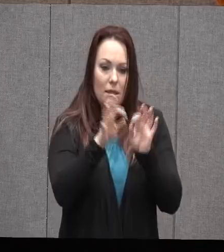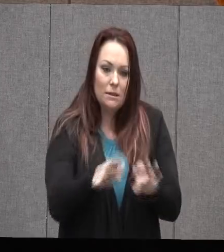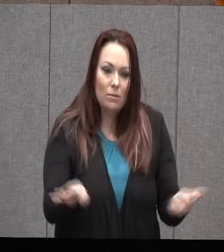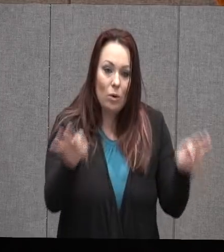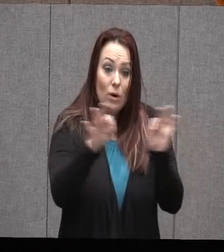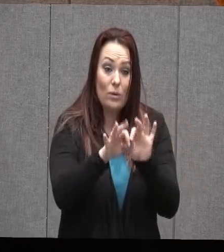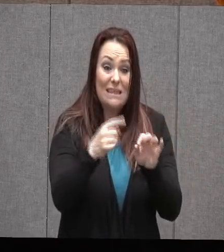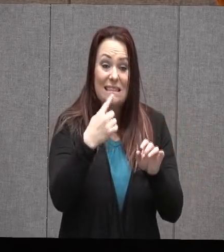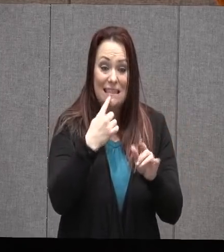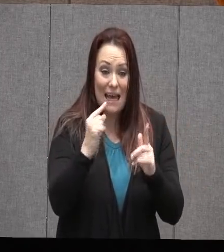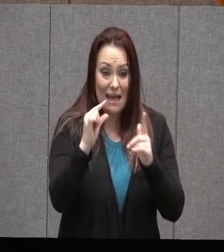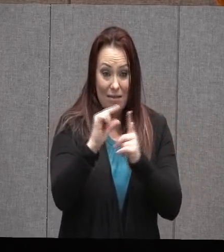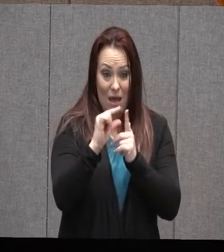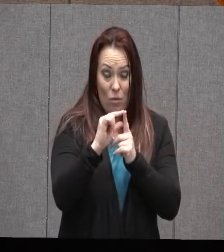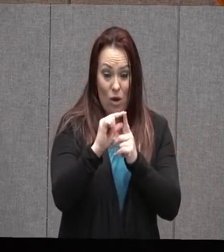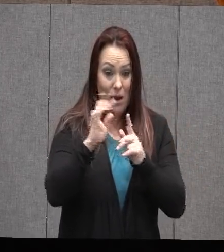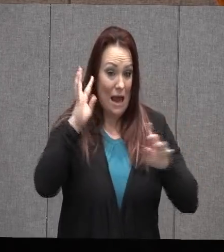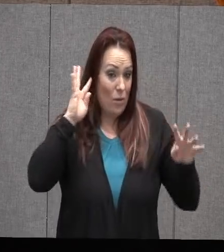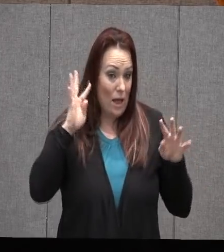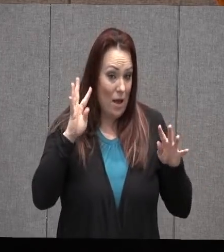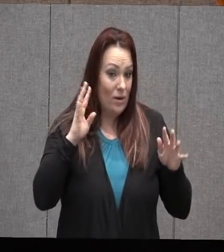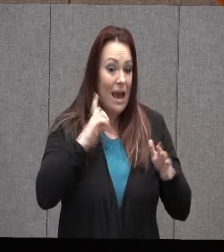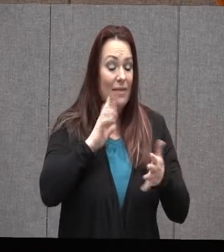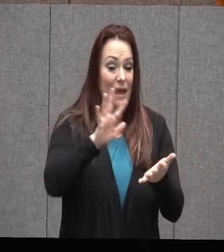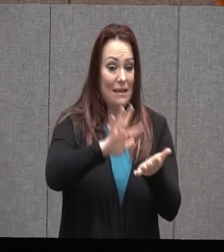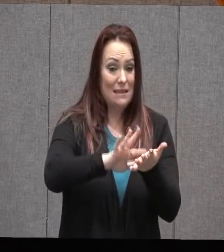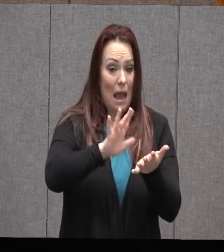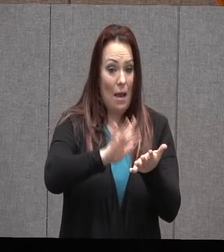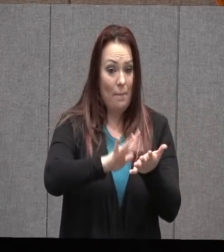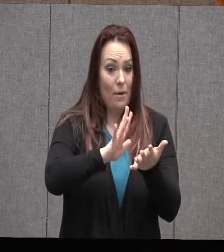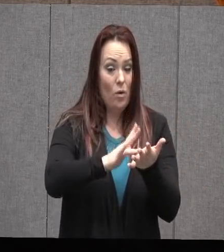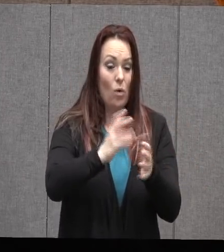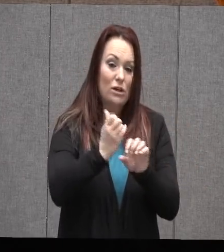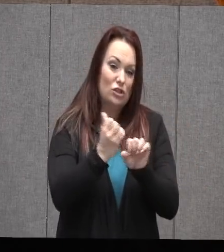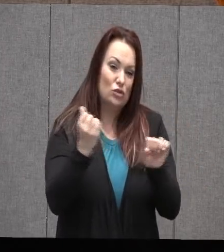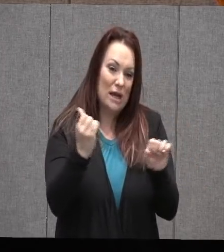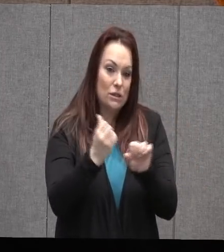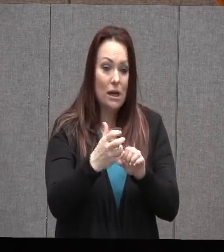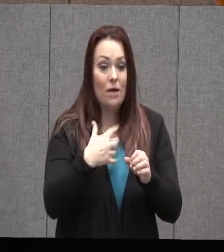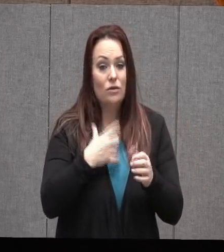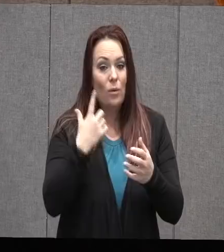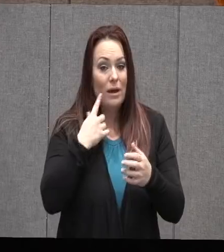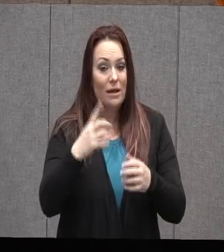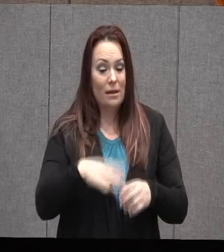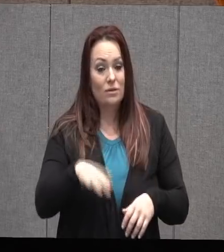so that we can hear all the sounds in that word. So I want you to say that word with me, band.